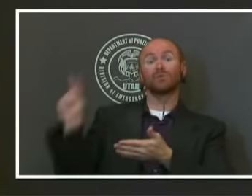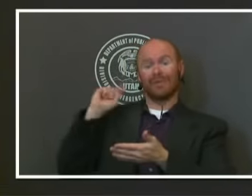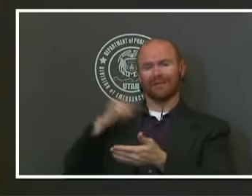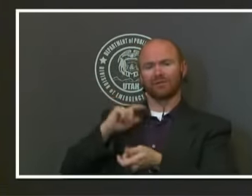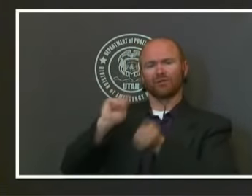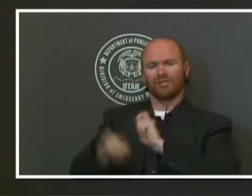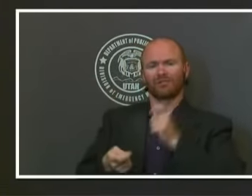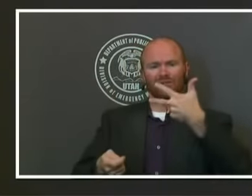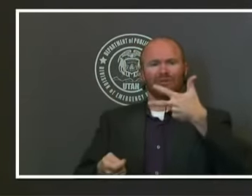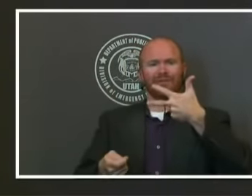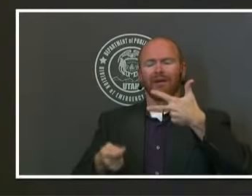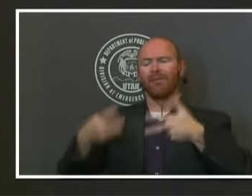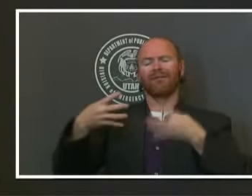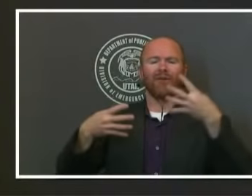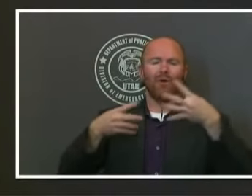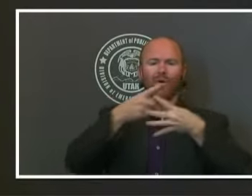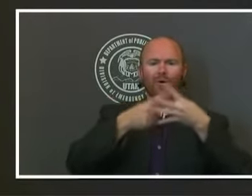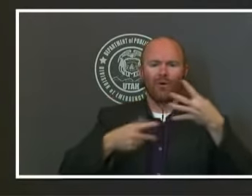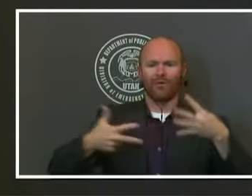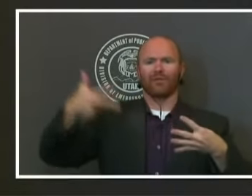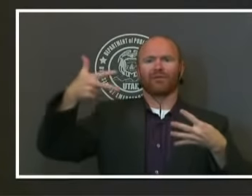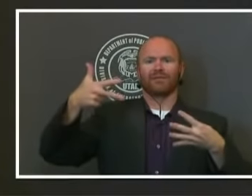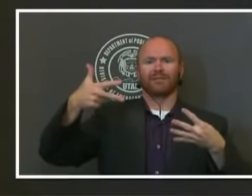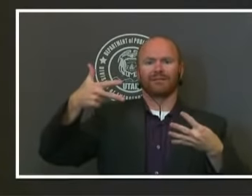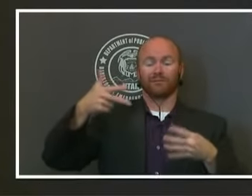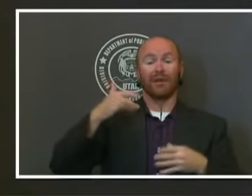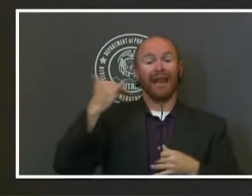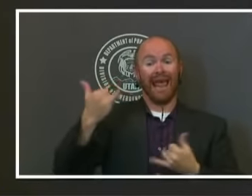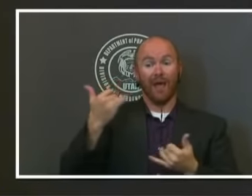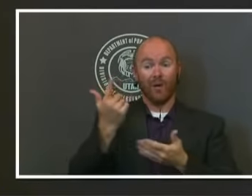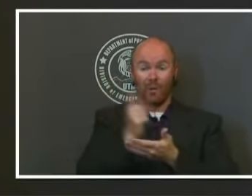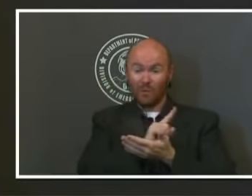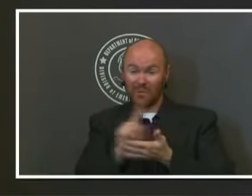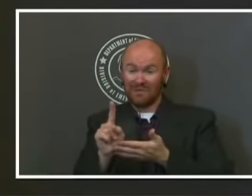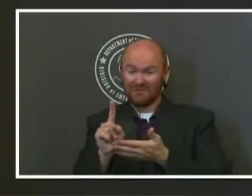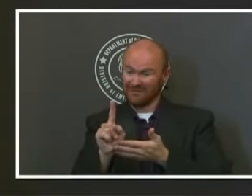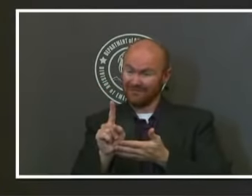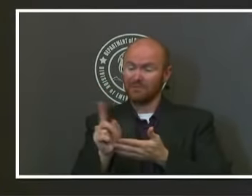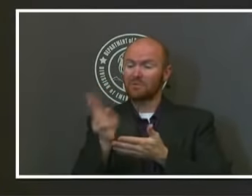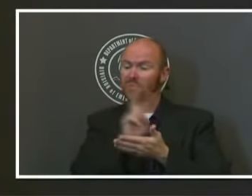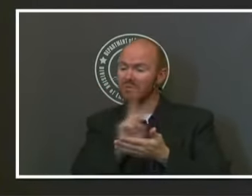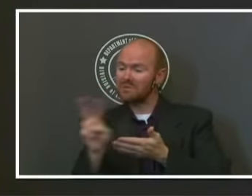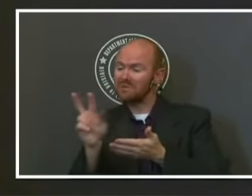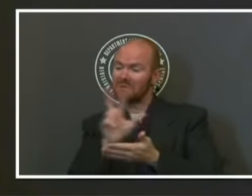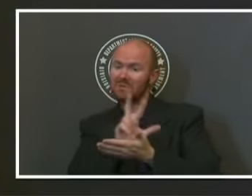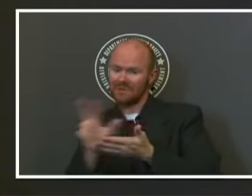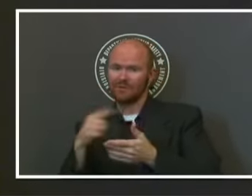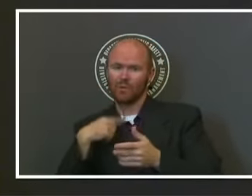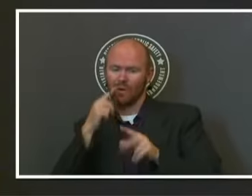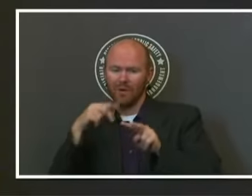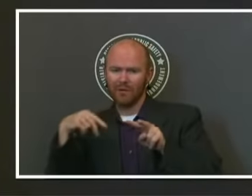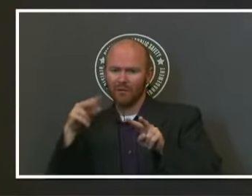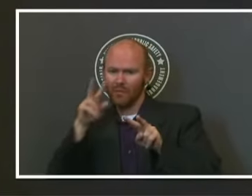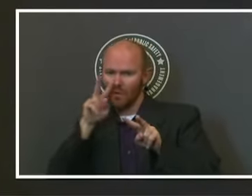so what over the next couple weeks will continue to evaluate it I'm in the meantime kind of